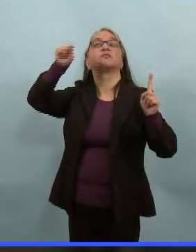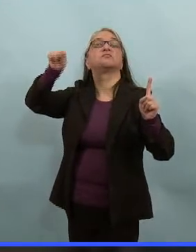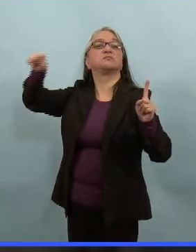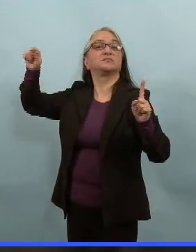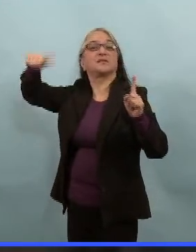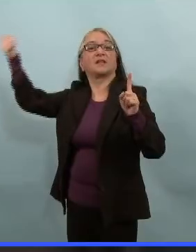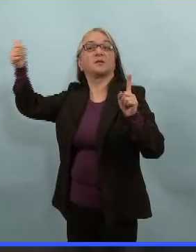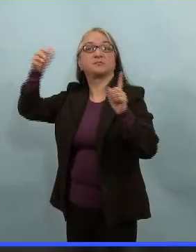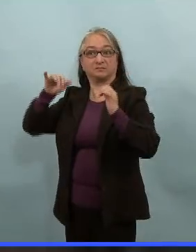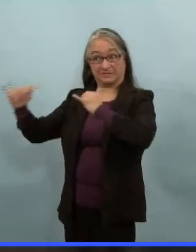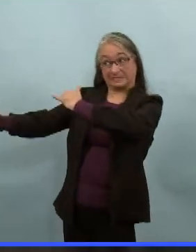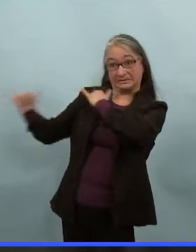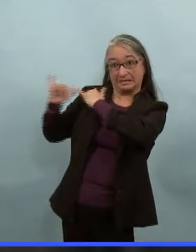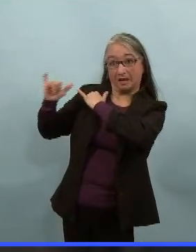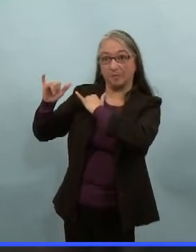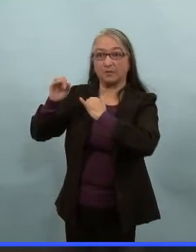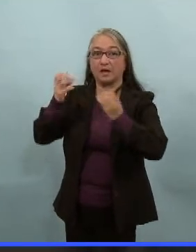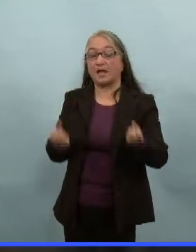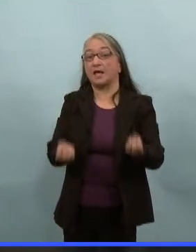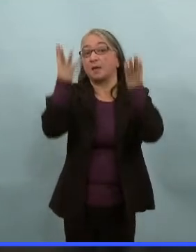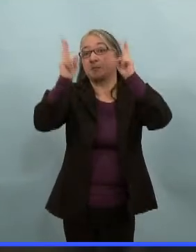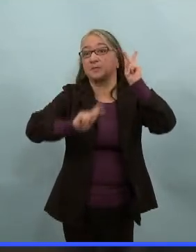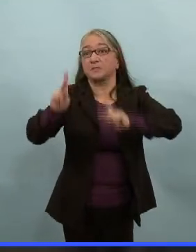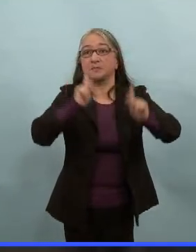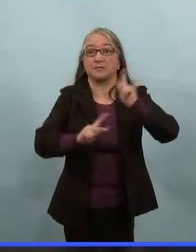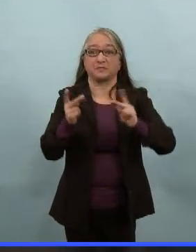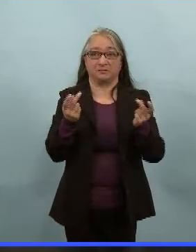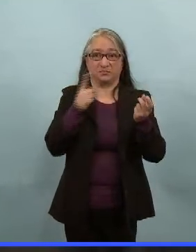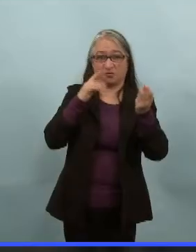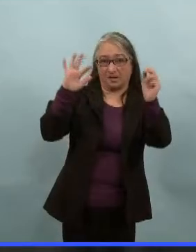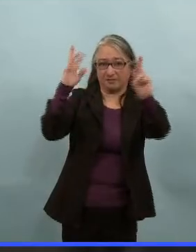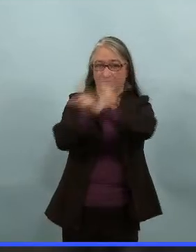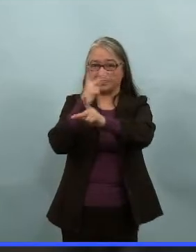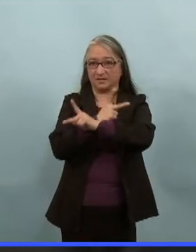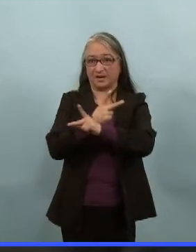understand there will be i anticipate there'll be greater hospitalizations and greater ic use